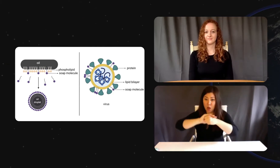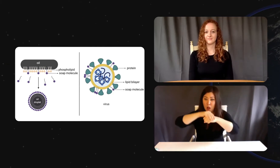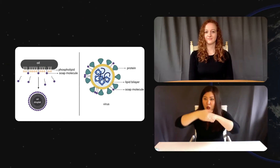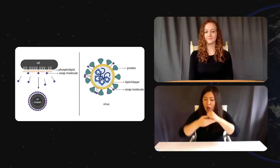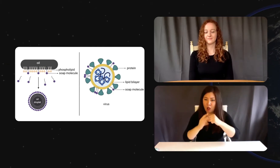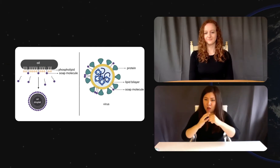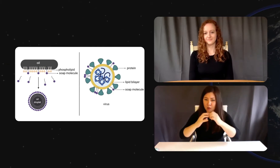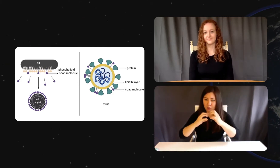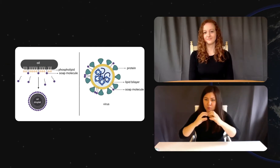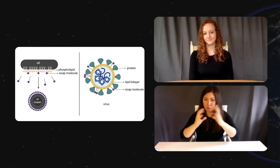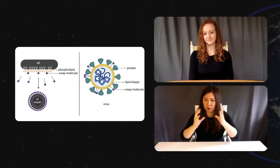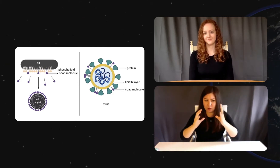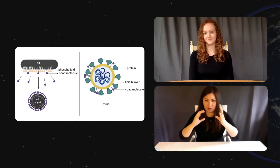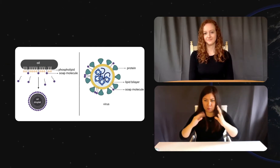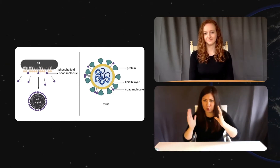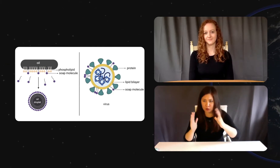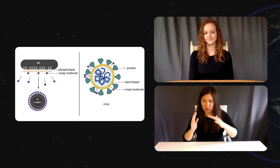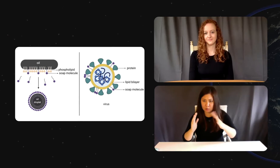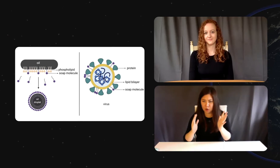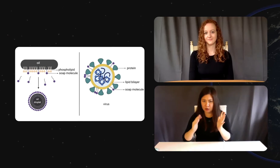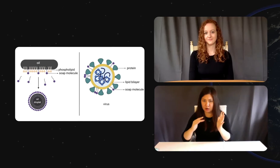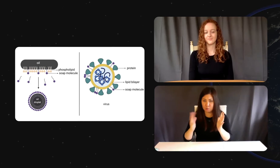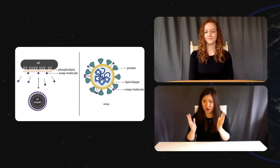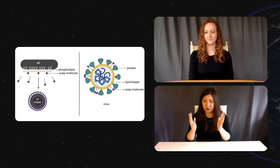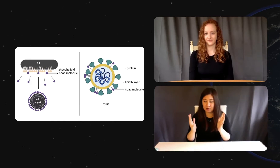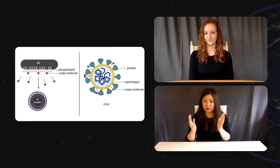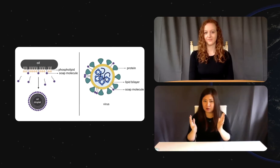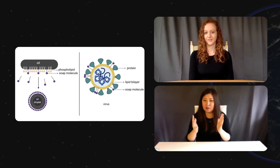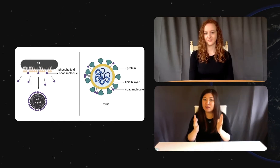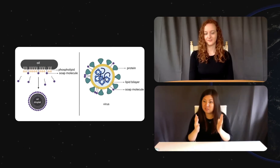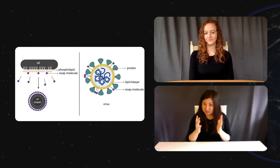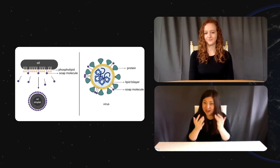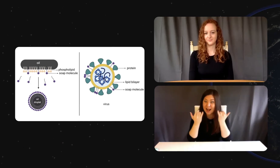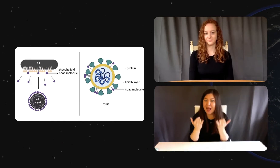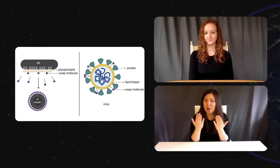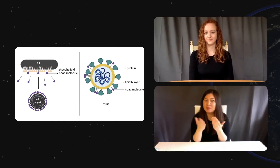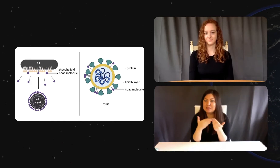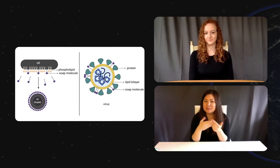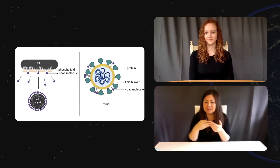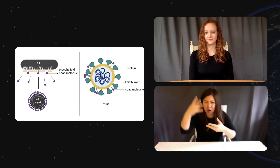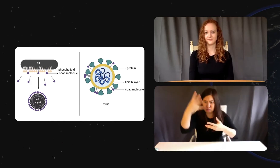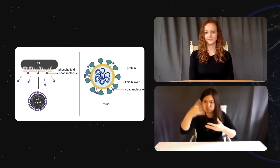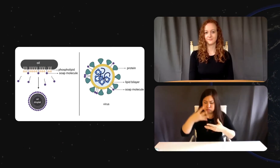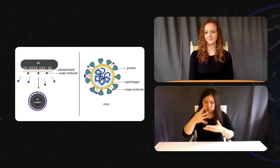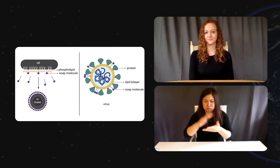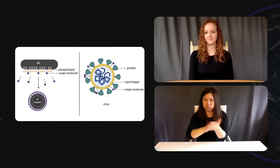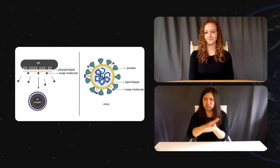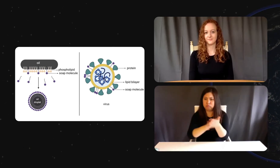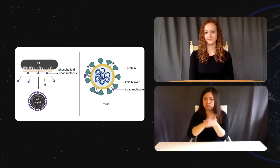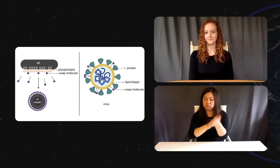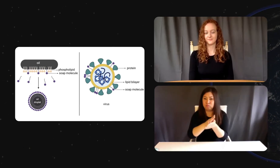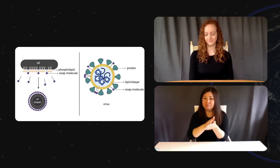That yellow membrane holding the virus gets torn apart.